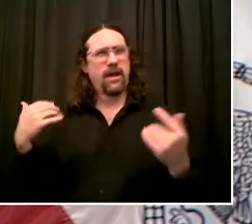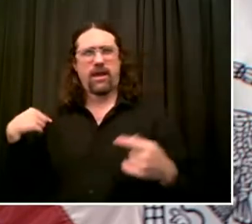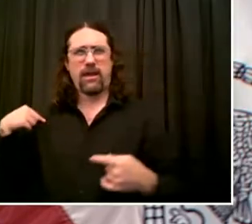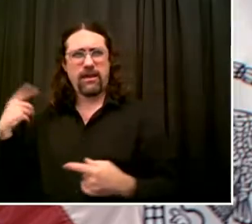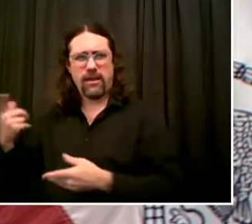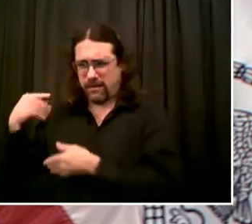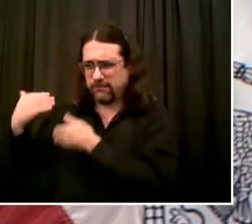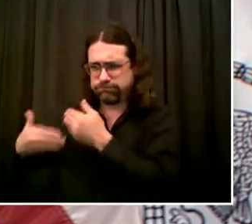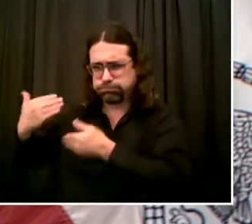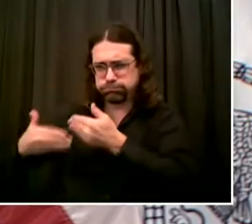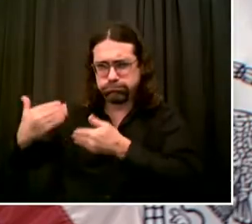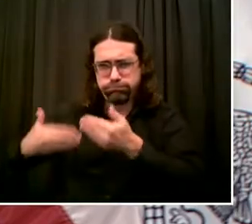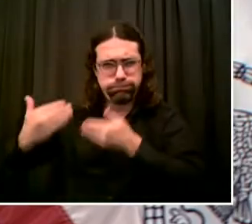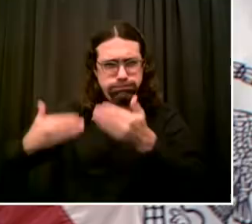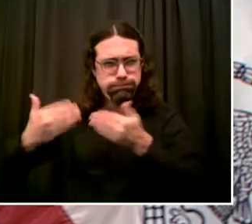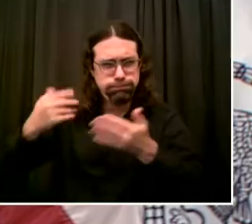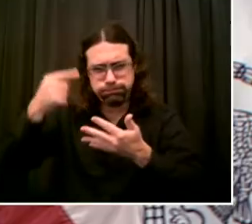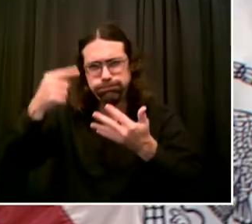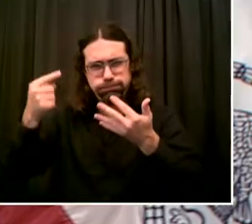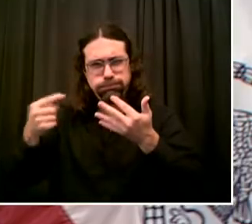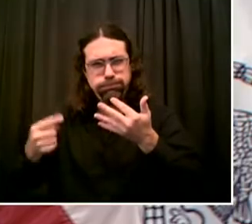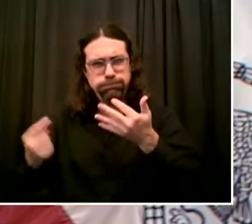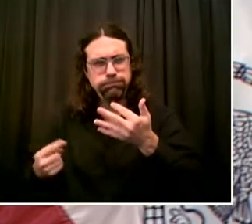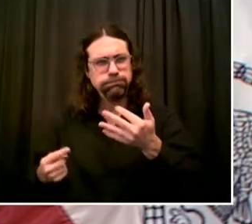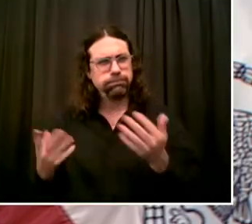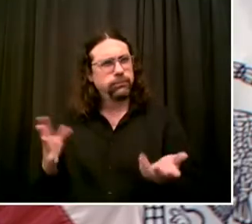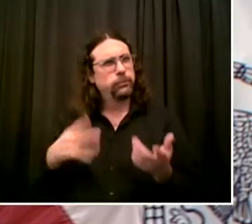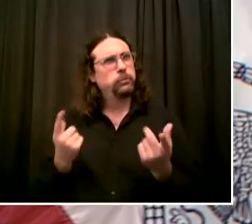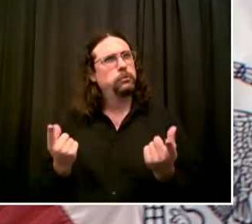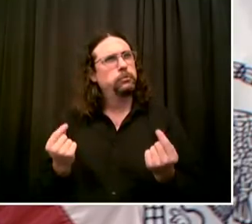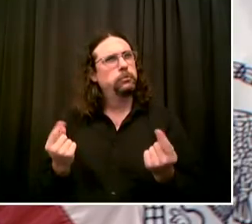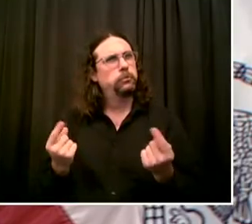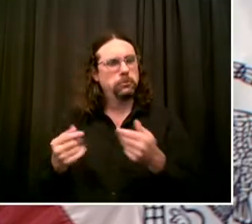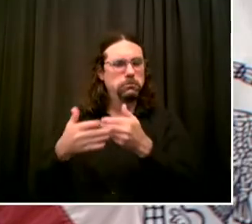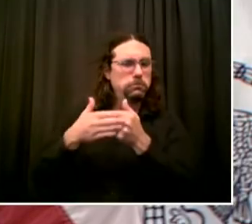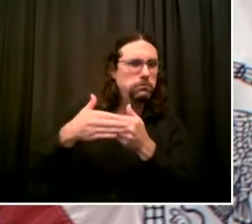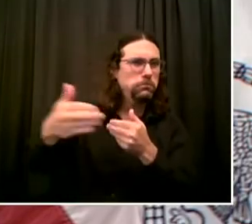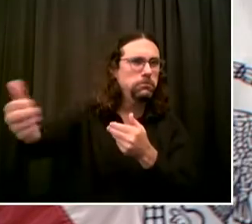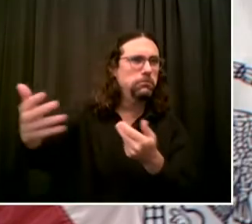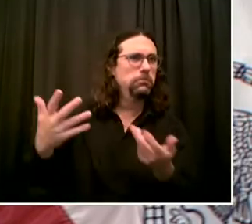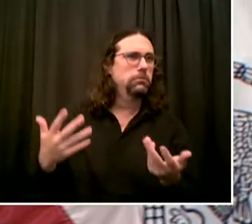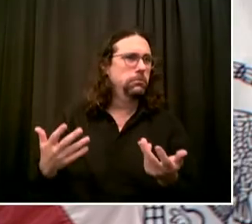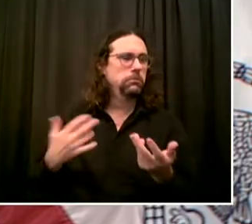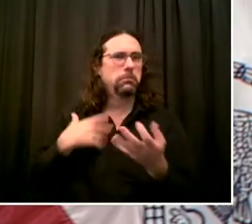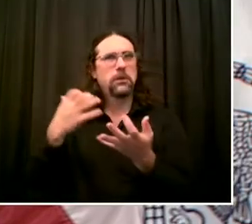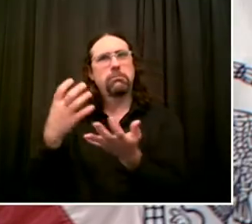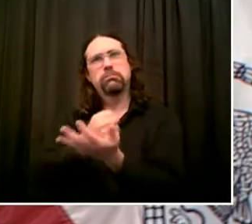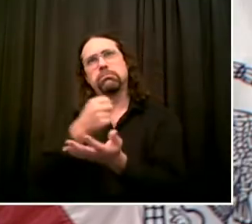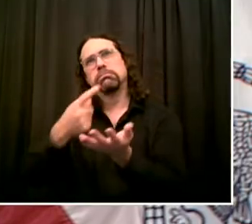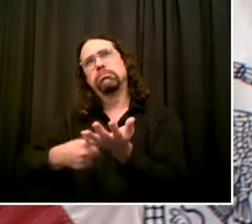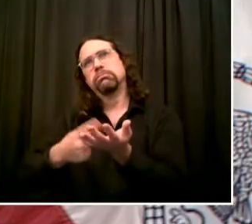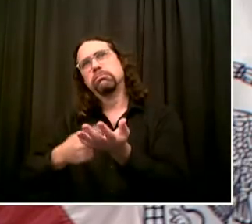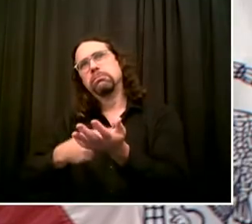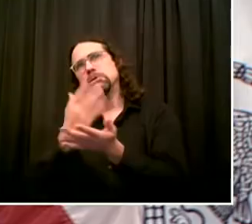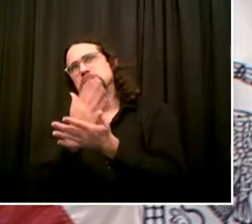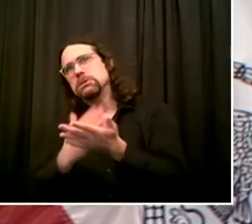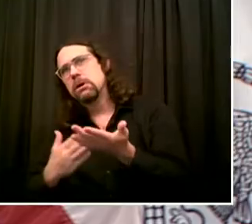MAKE . TODAY WE CAN TALK ABOUT DNOIG